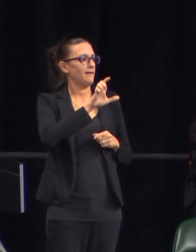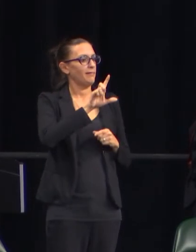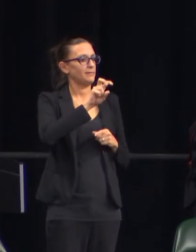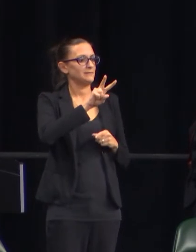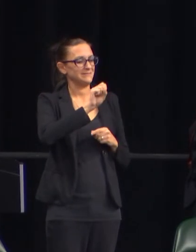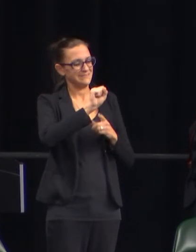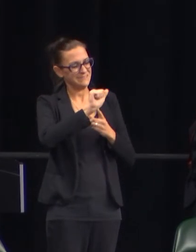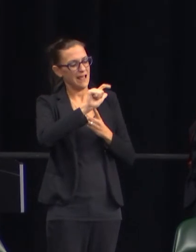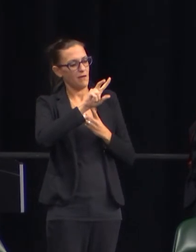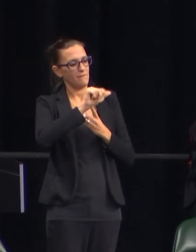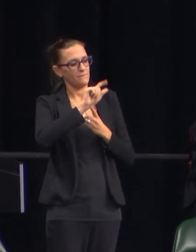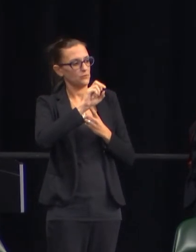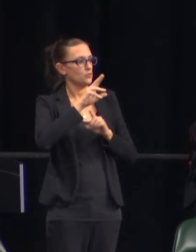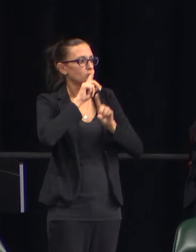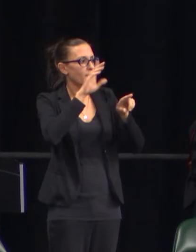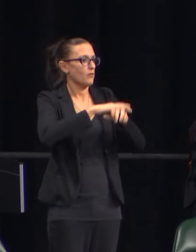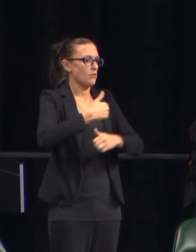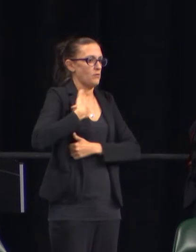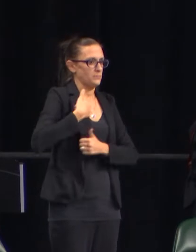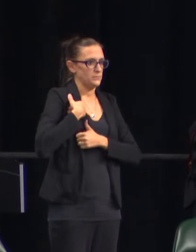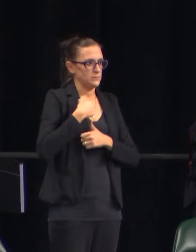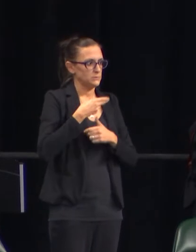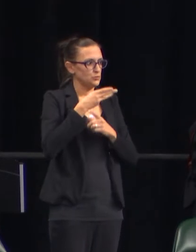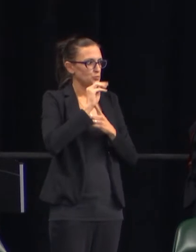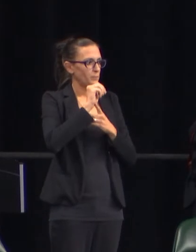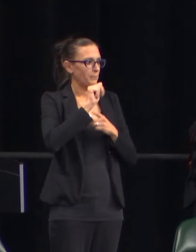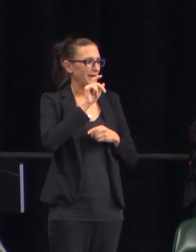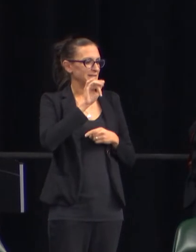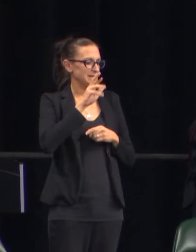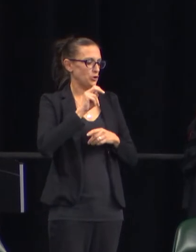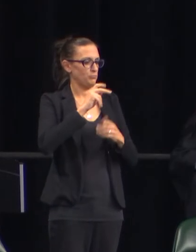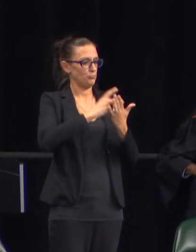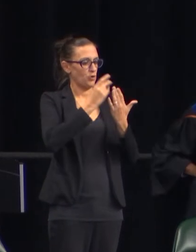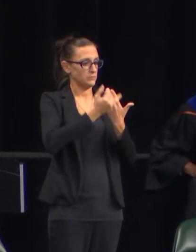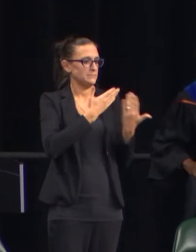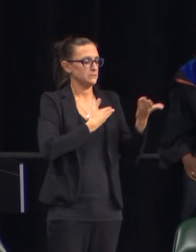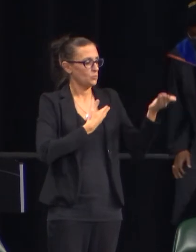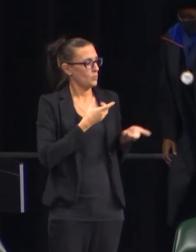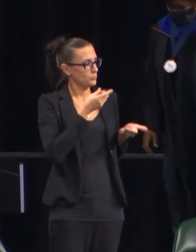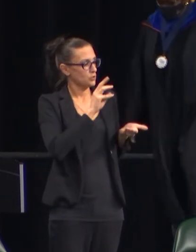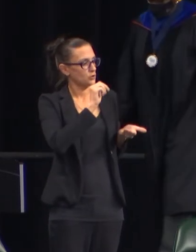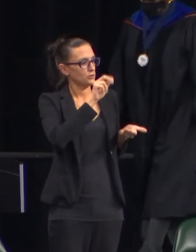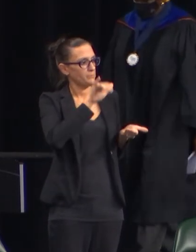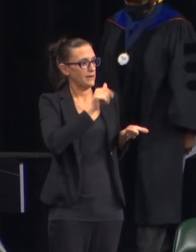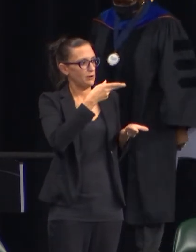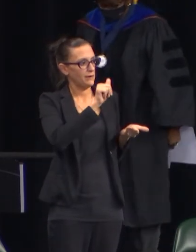reporting on the Army's humanitarian projects. Please welcome Dr. Mary Harris.